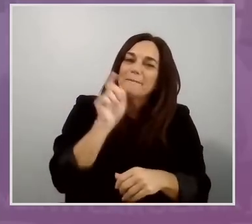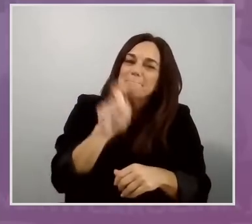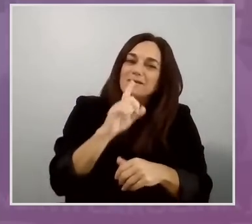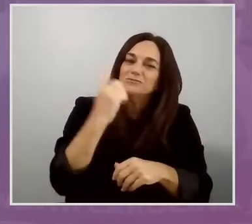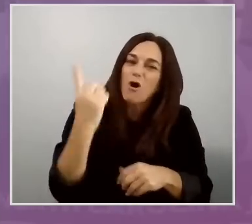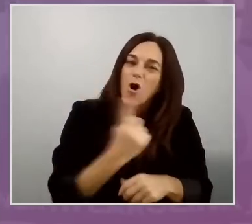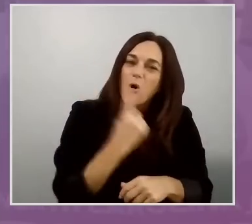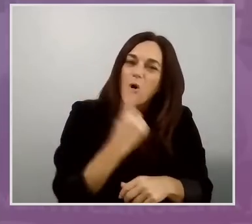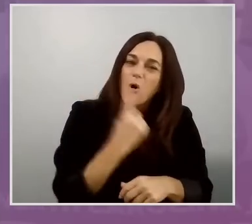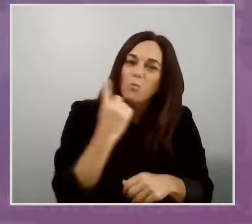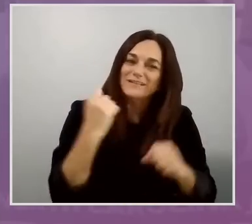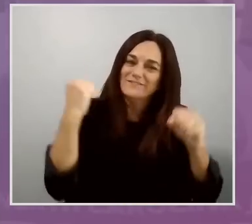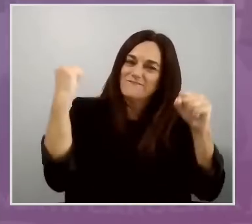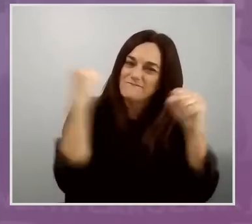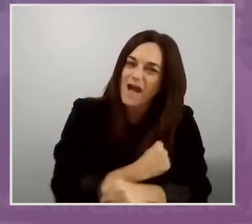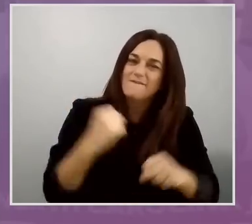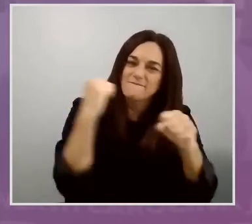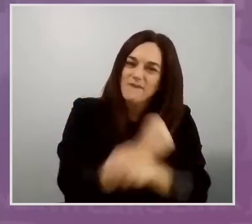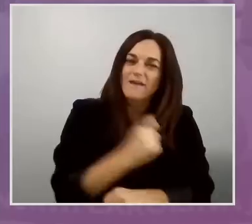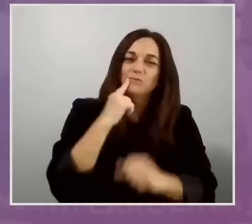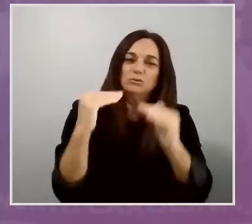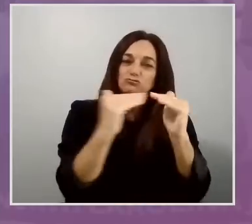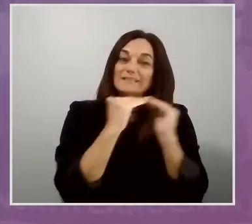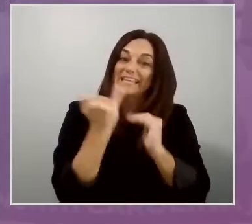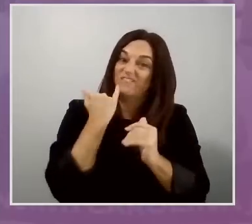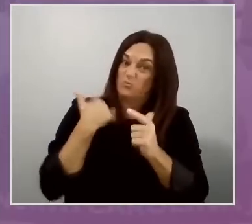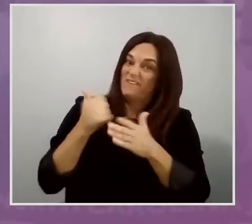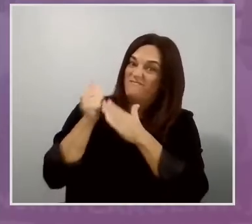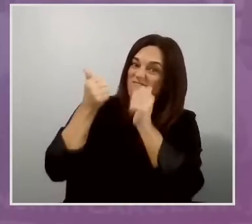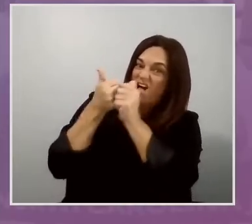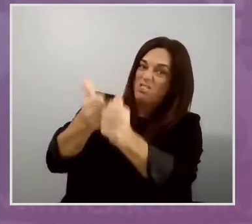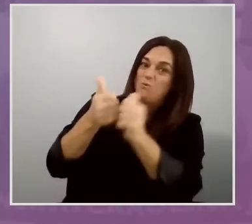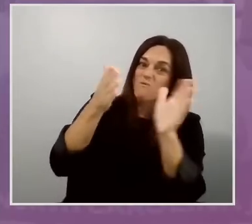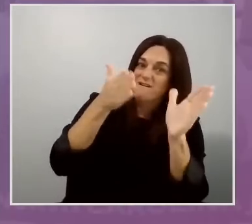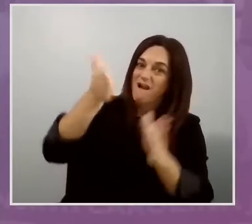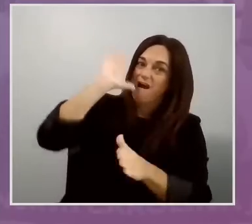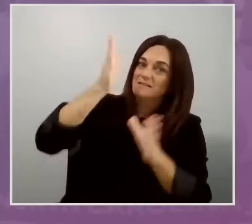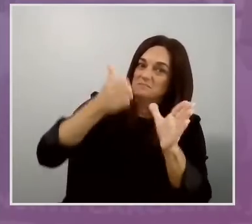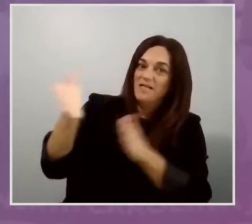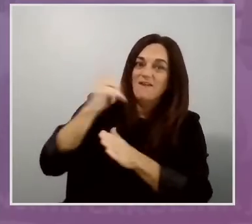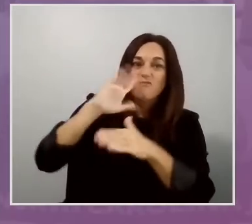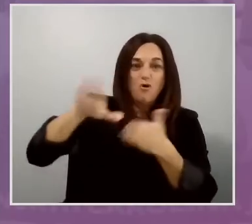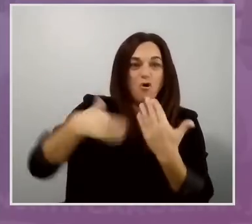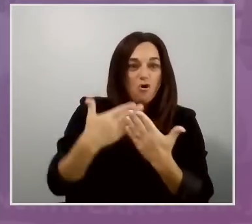THAT TEACHES US SO WELL THAT WE MUST ALWAYS FIGHT FOR